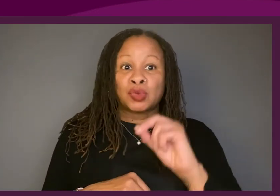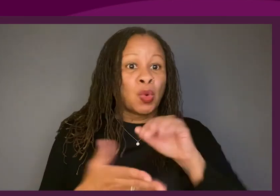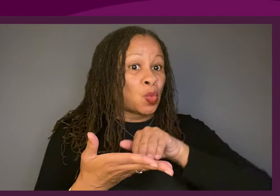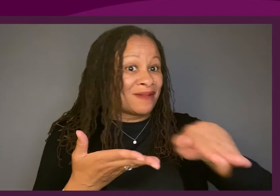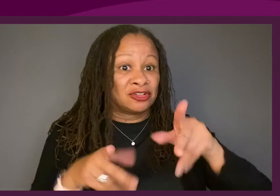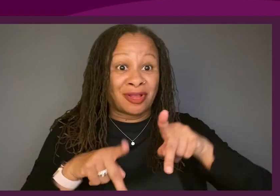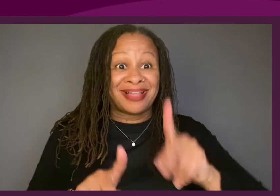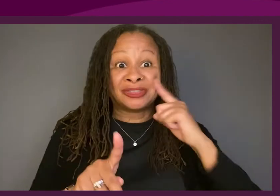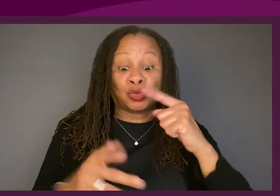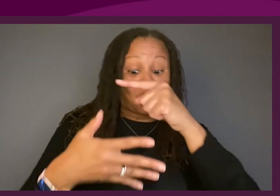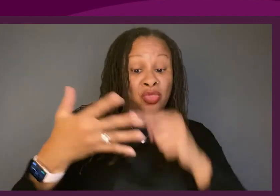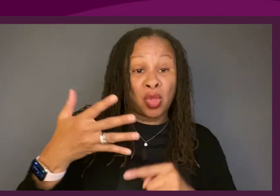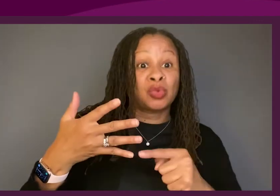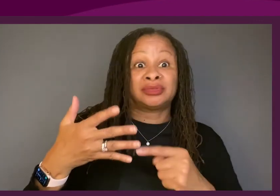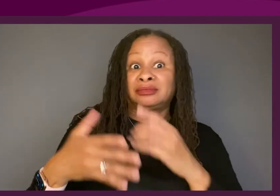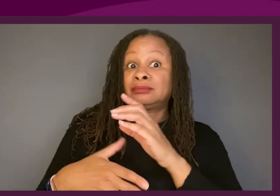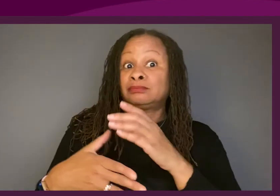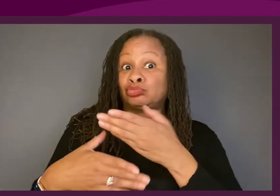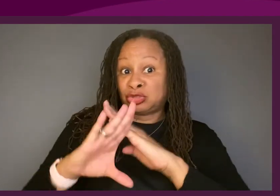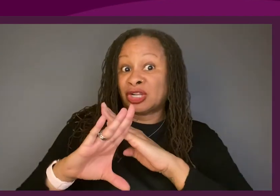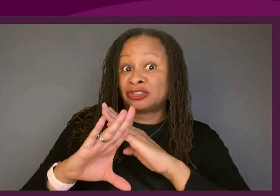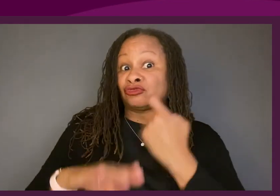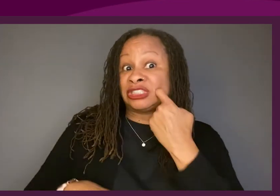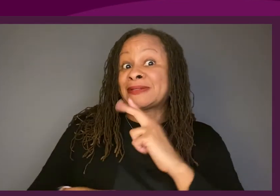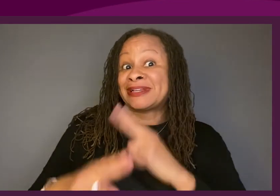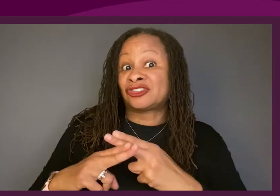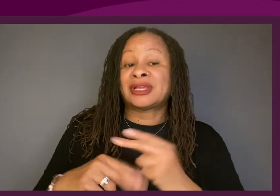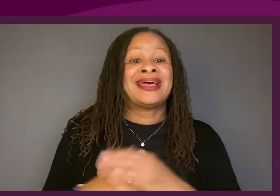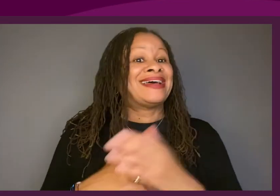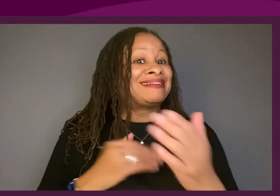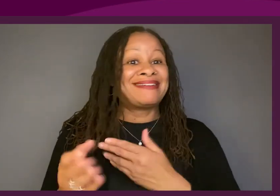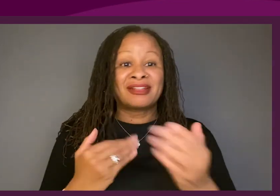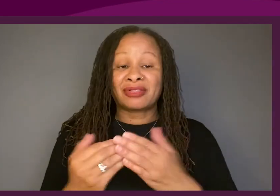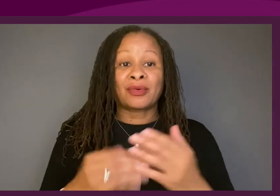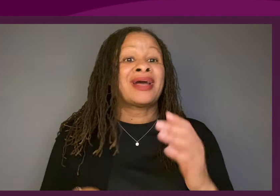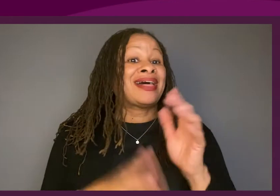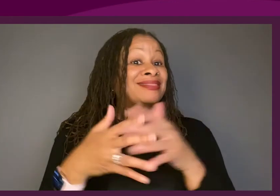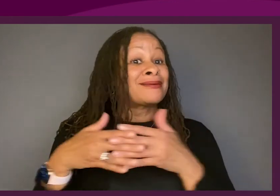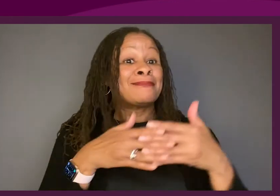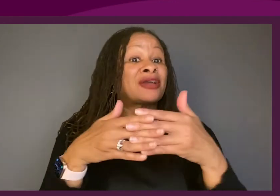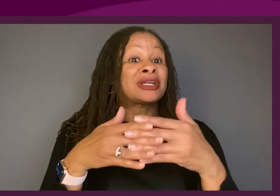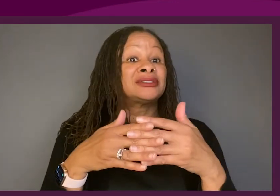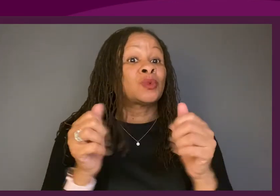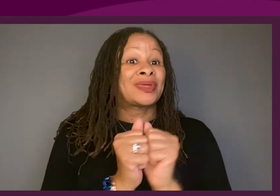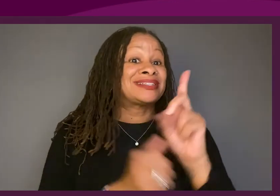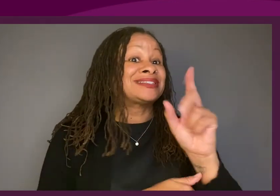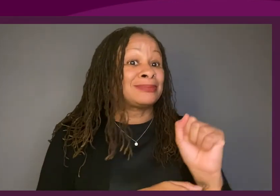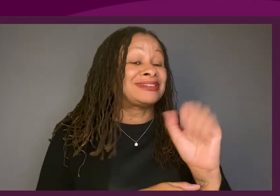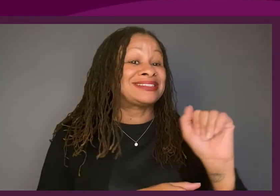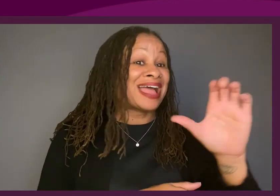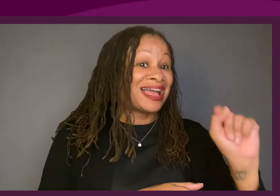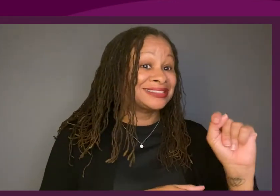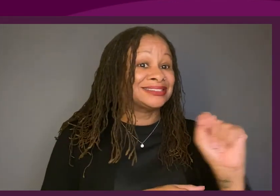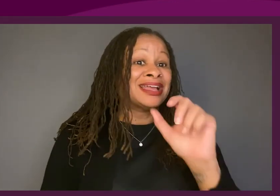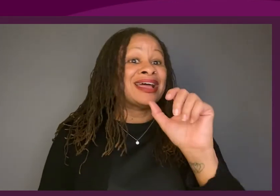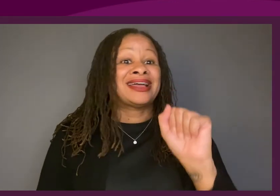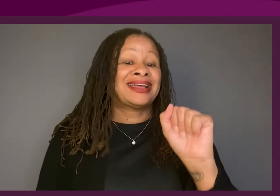that the Americans with disabilities Act and the Olmstead decision that came from the Supreme